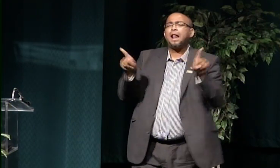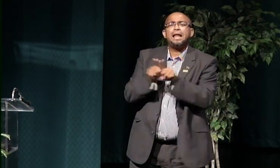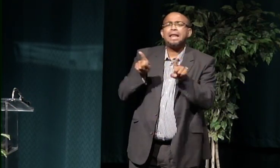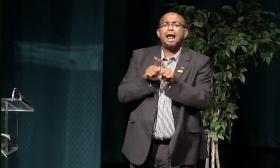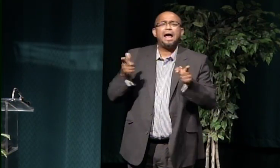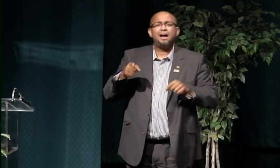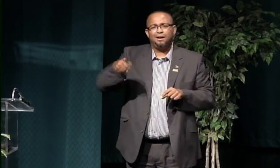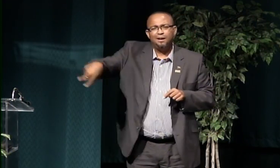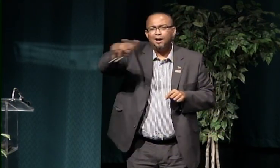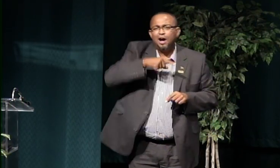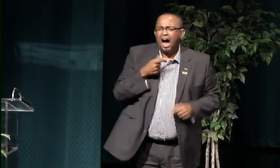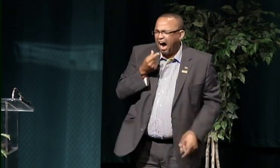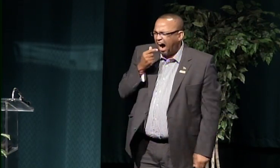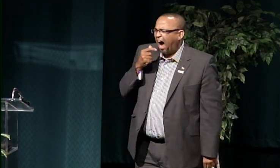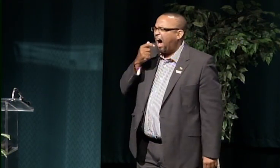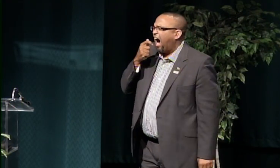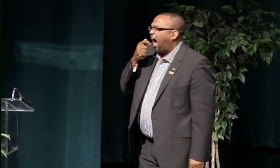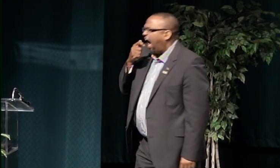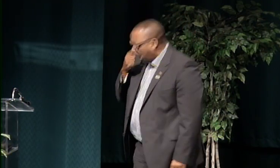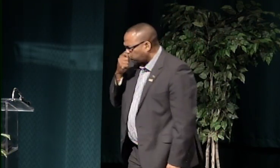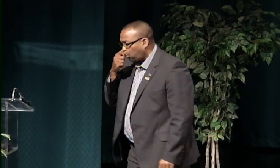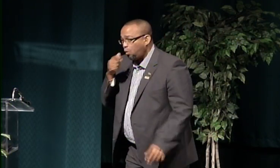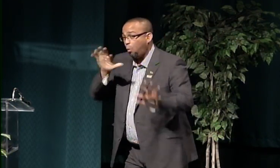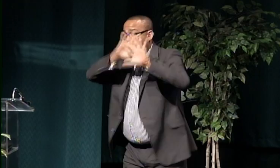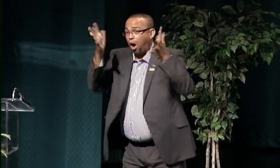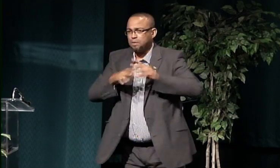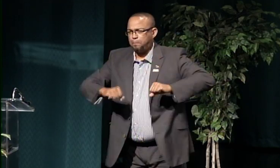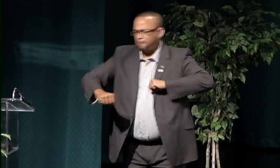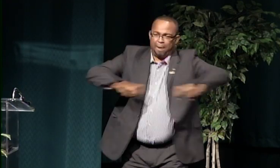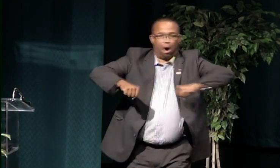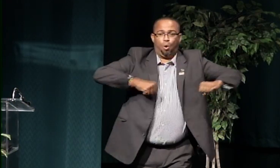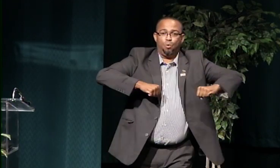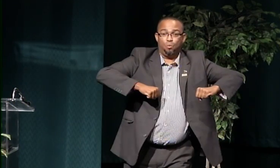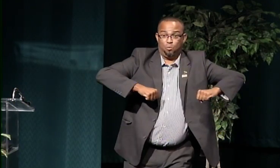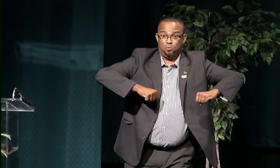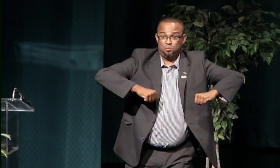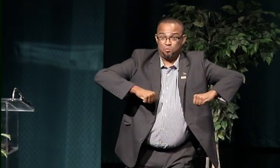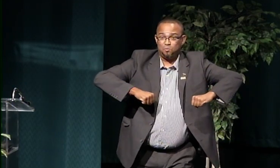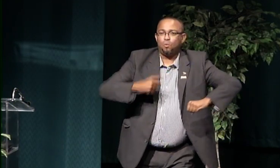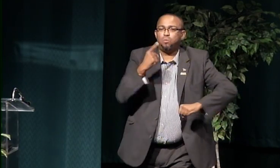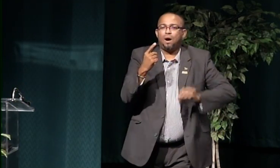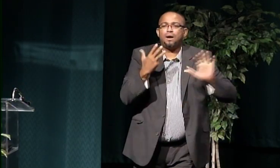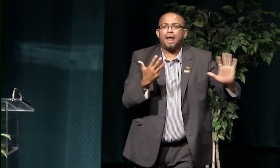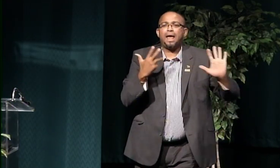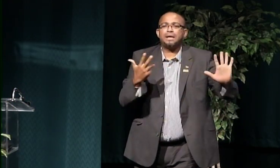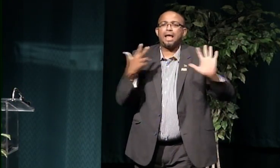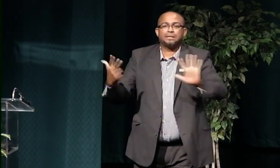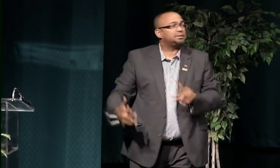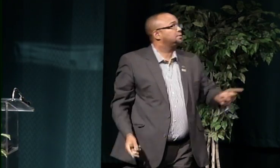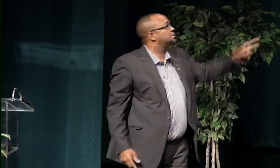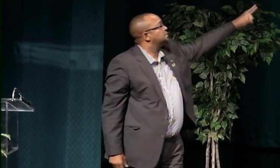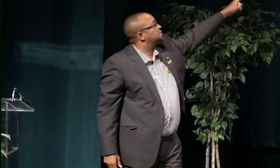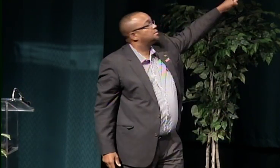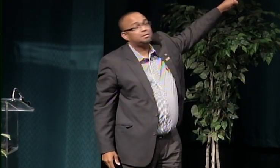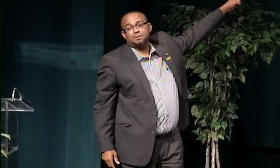It was a movement that shook the world.